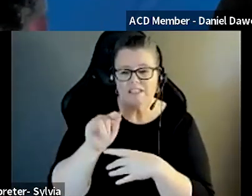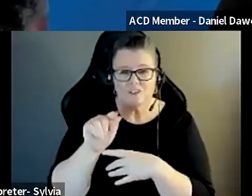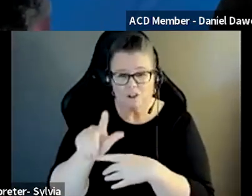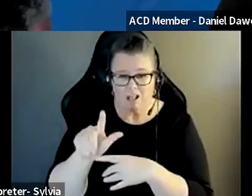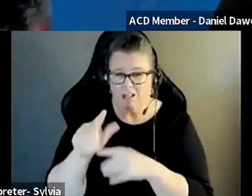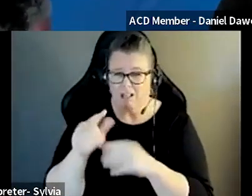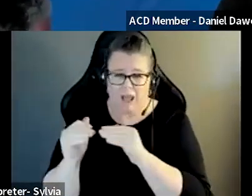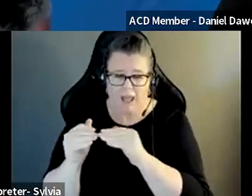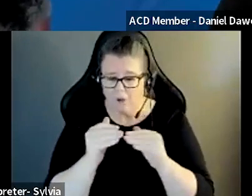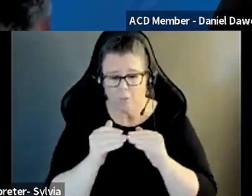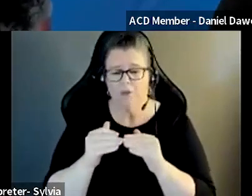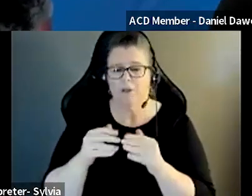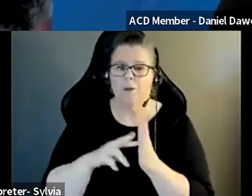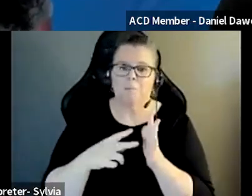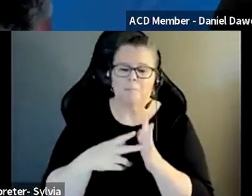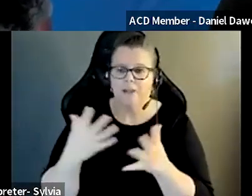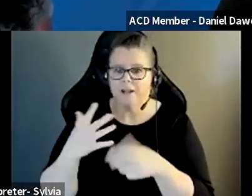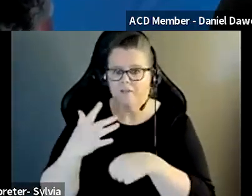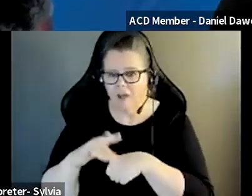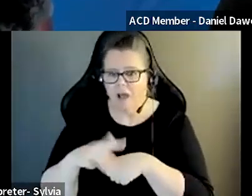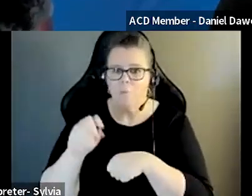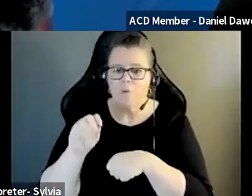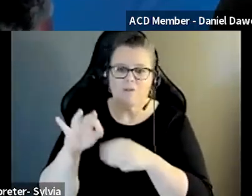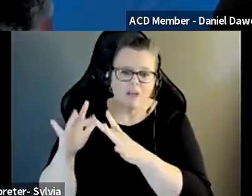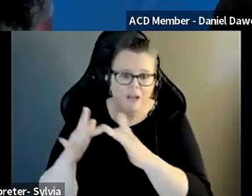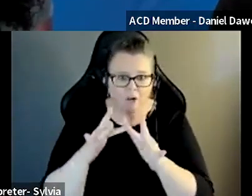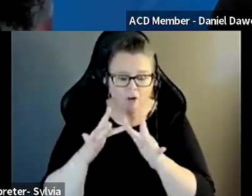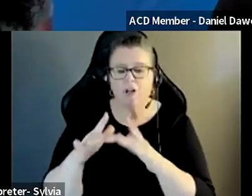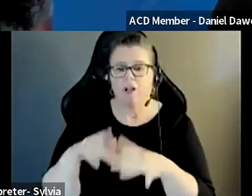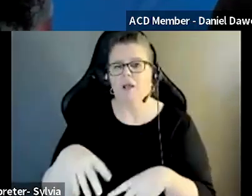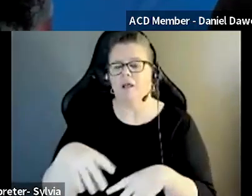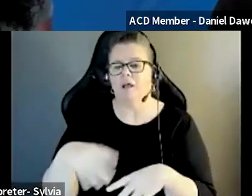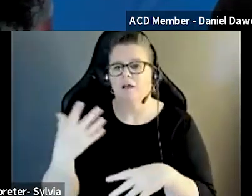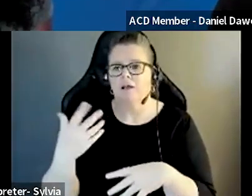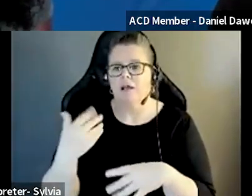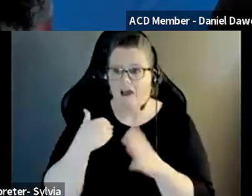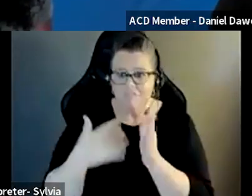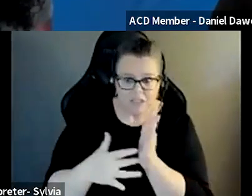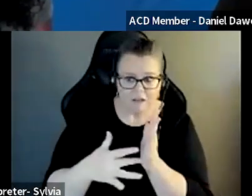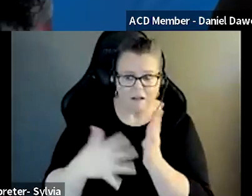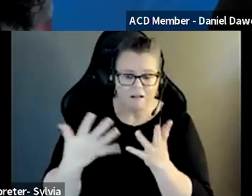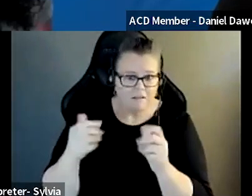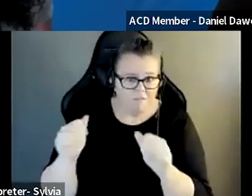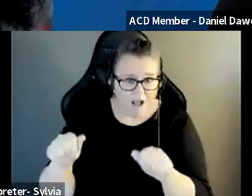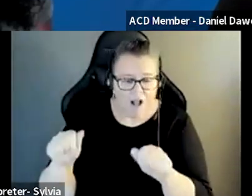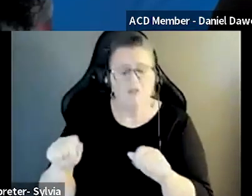of internet capability to have the technology available. But that's something that we would love to hear from you